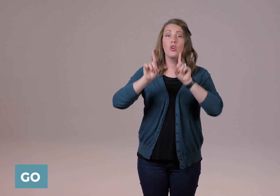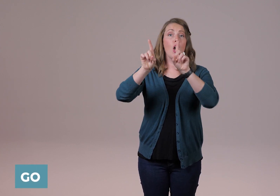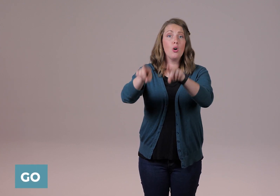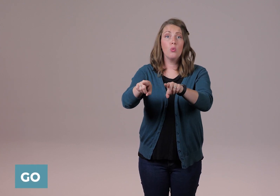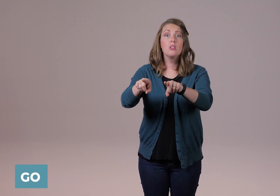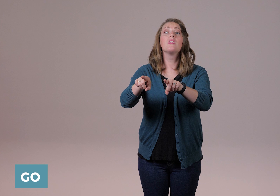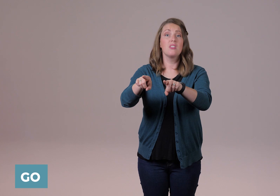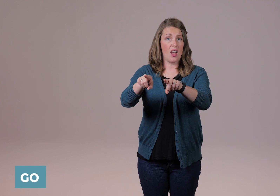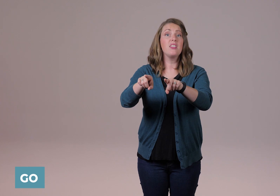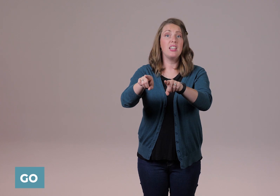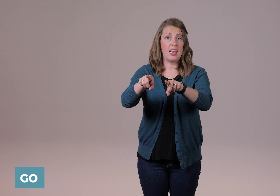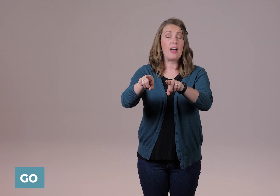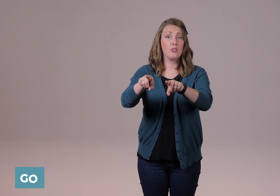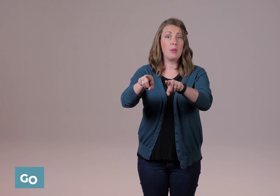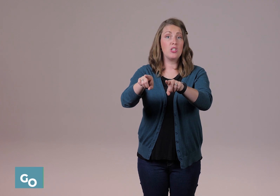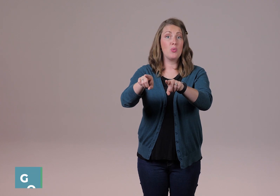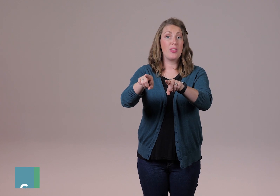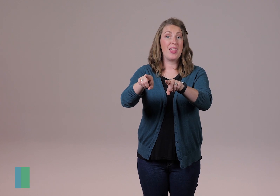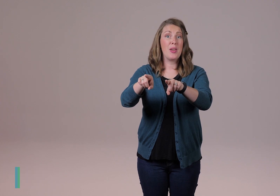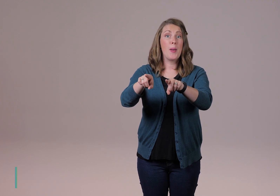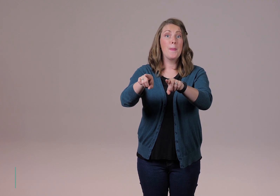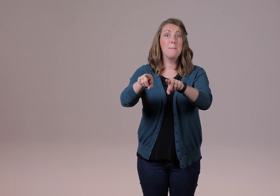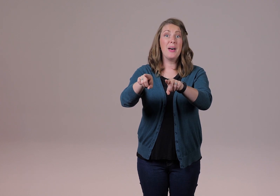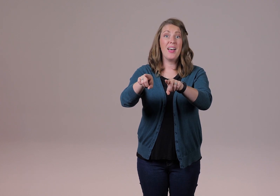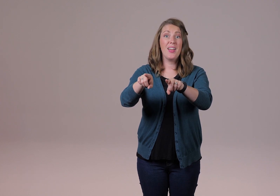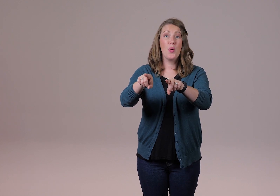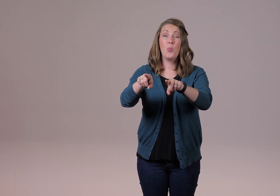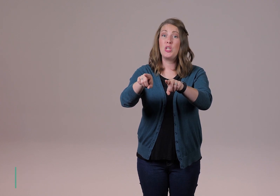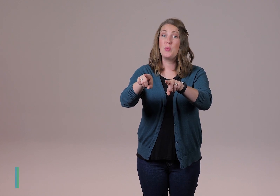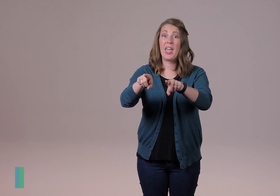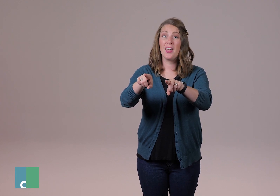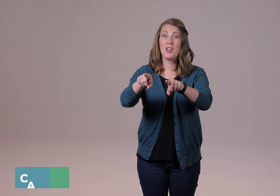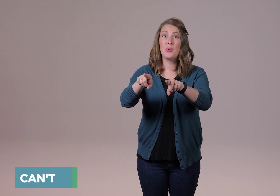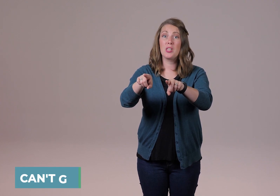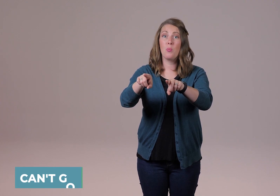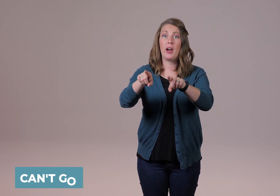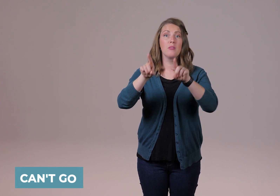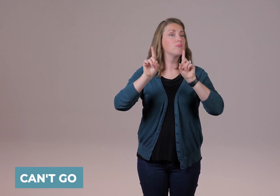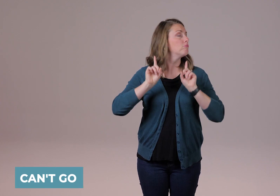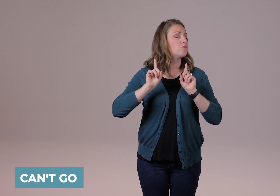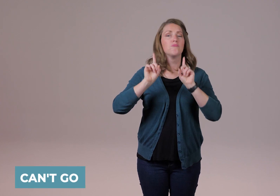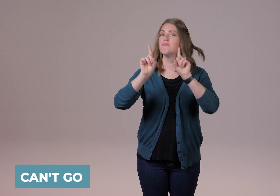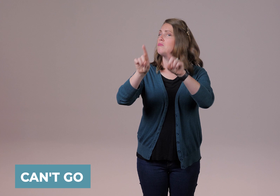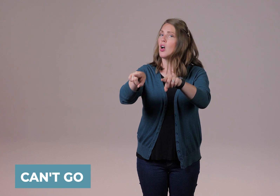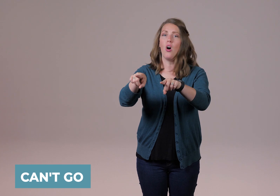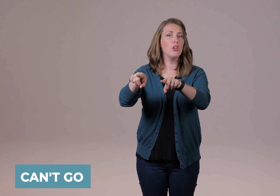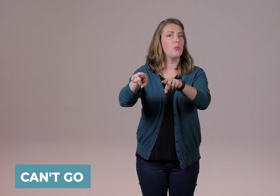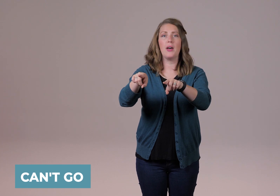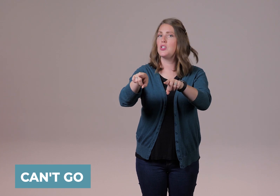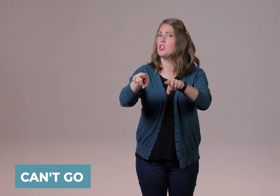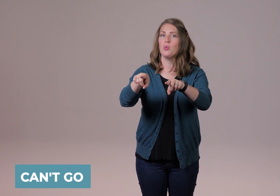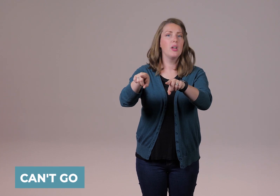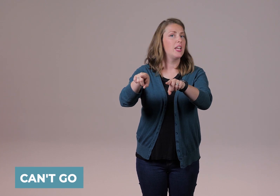Go does not need an affirmation with it but when you can't go somewhere all you have to do